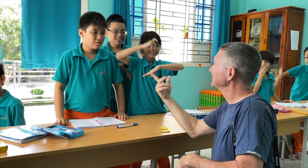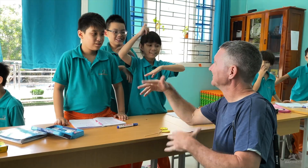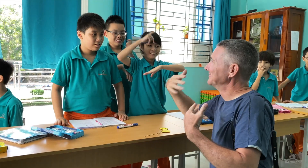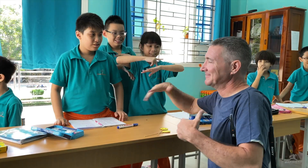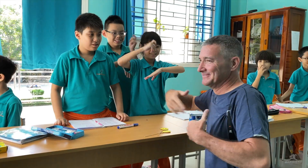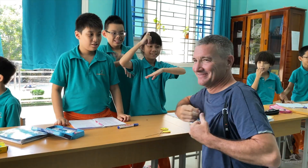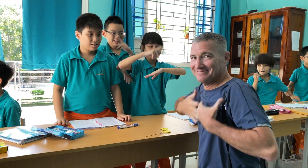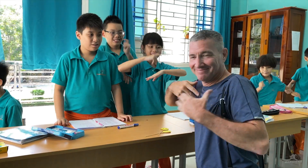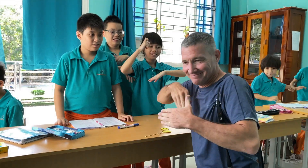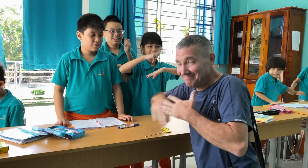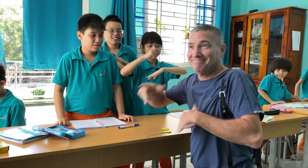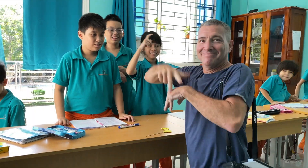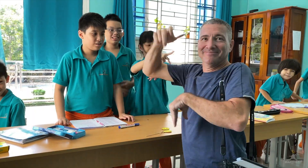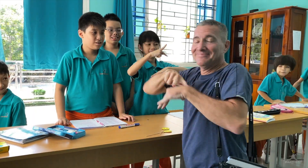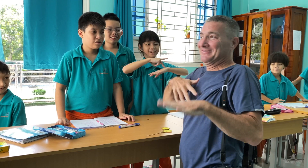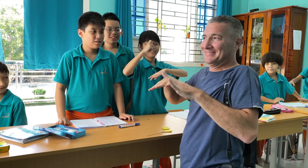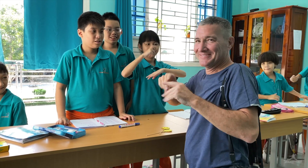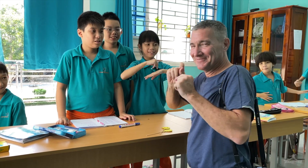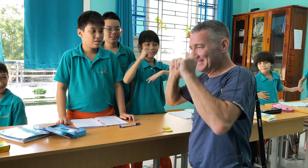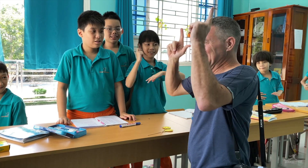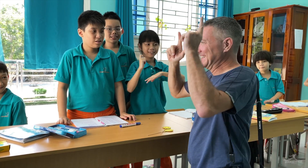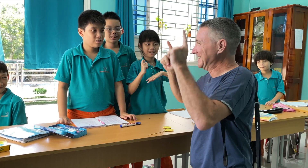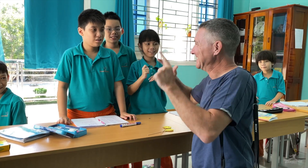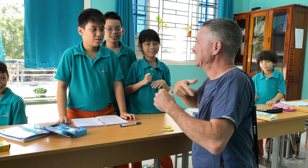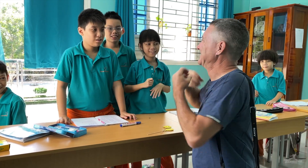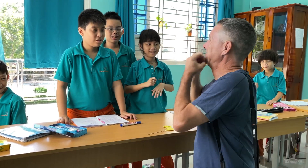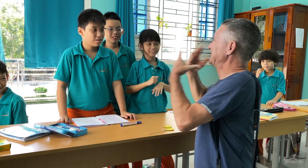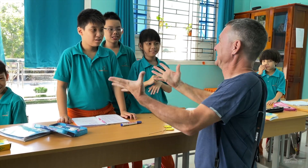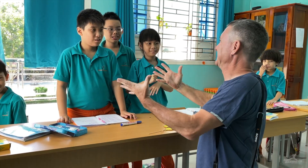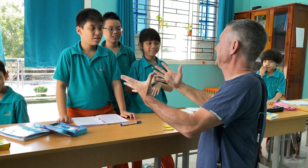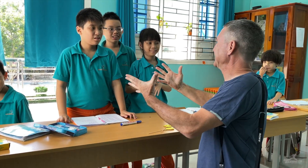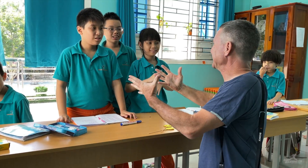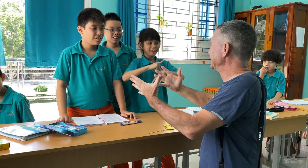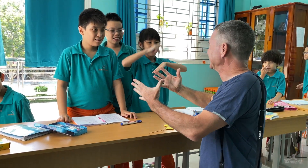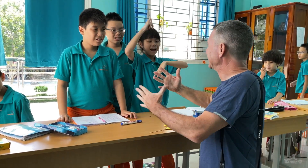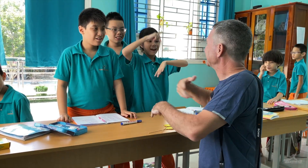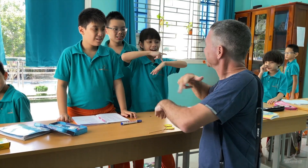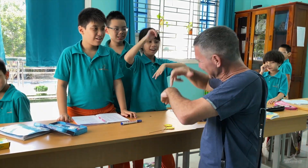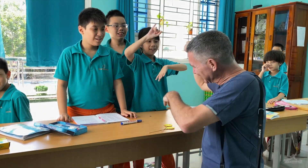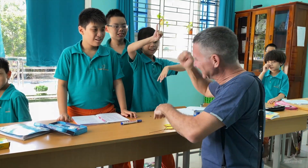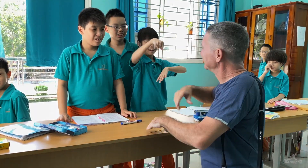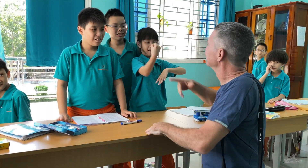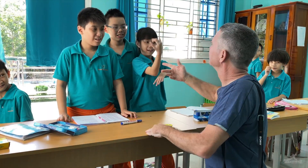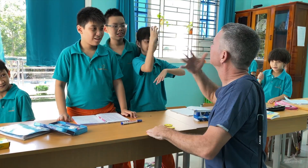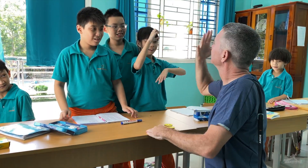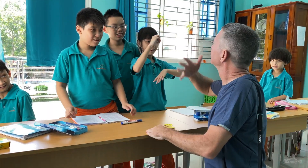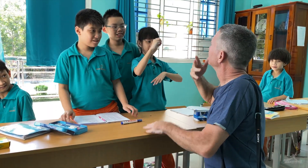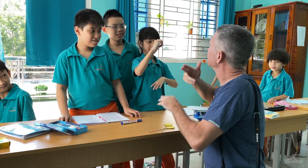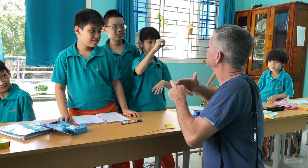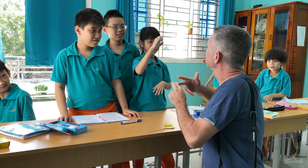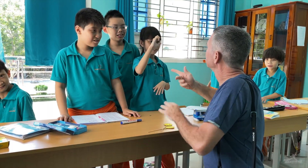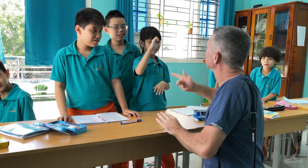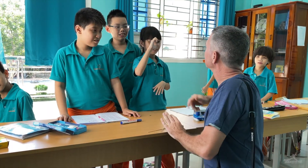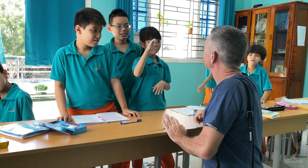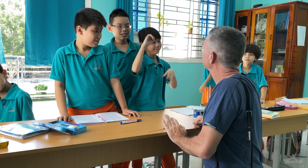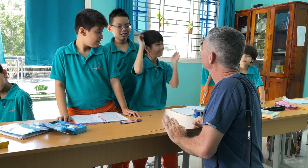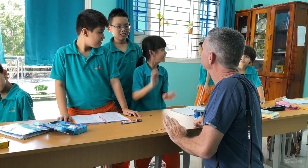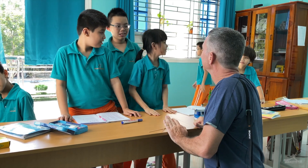Joel! That made me happy to come in and see students saying my name! What a nice surprise. Thank you! What are your names?